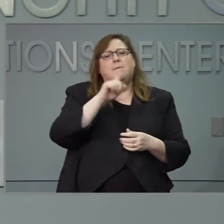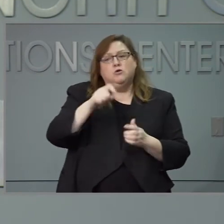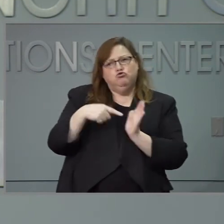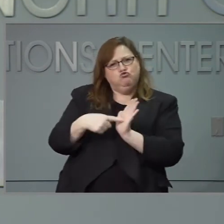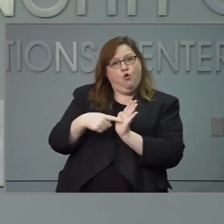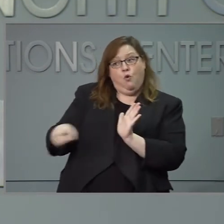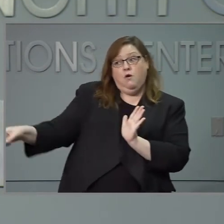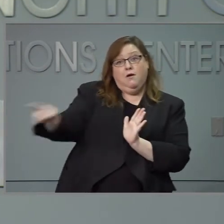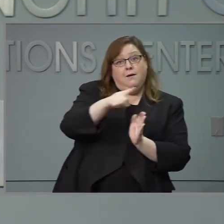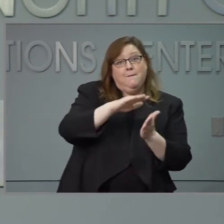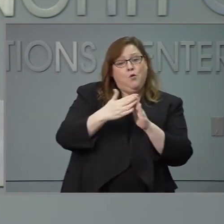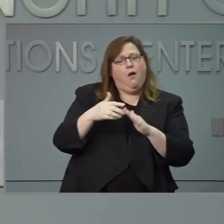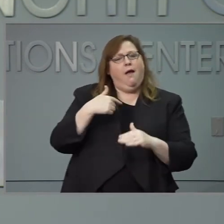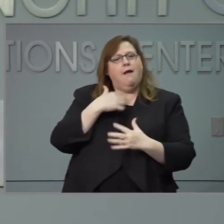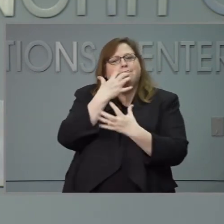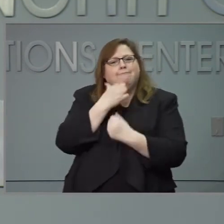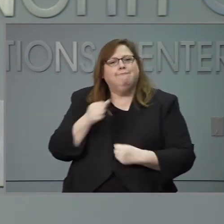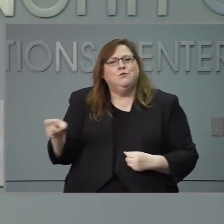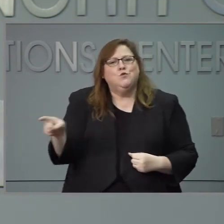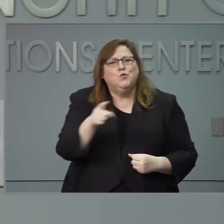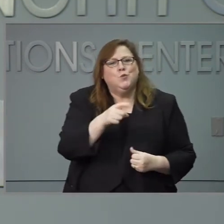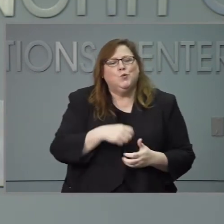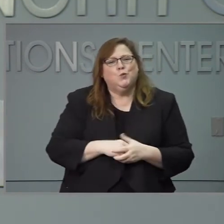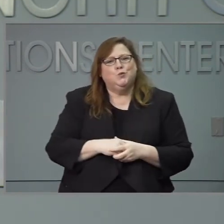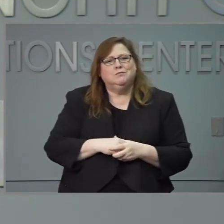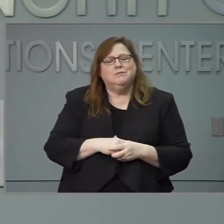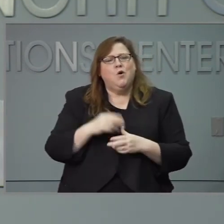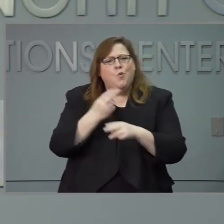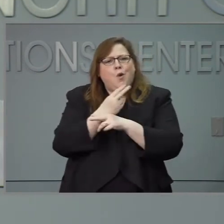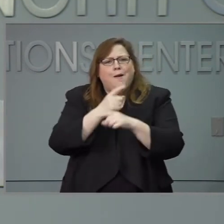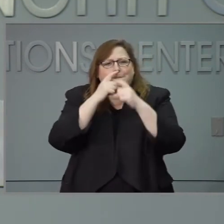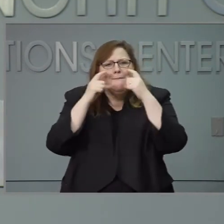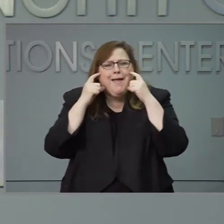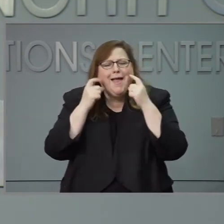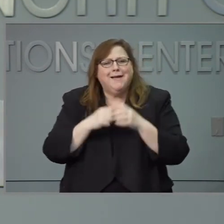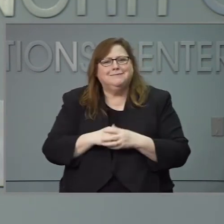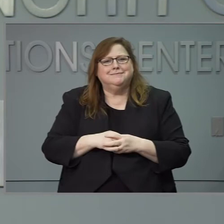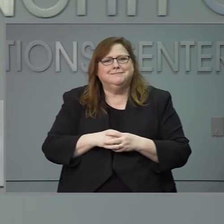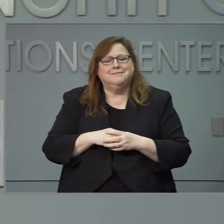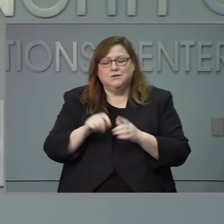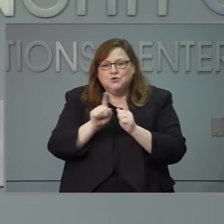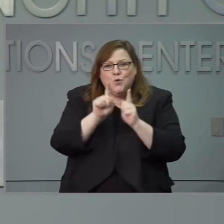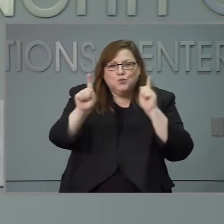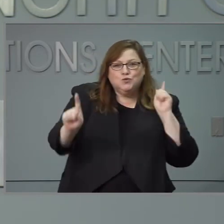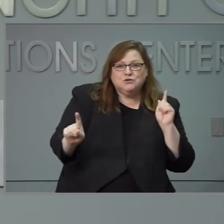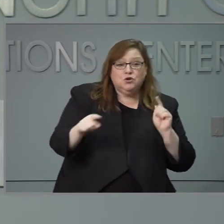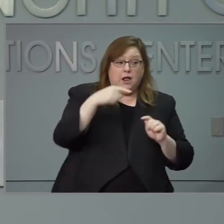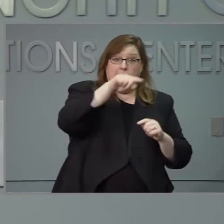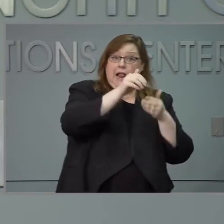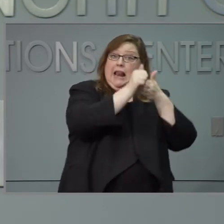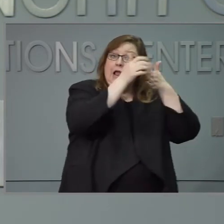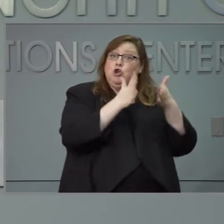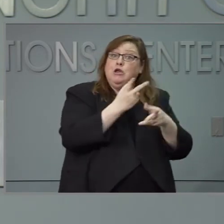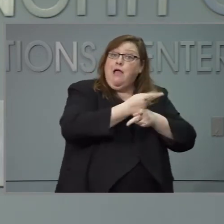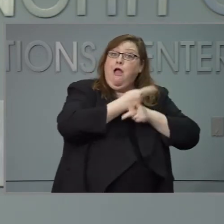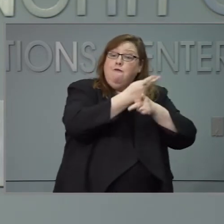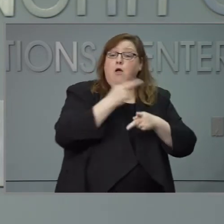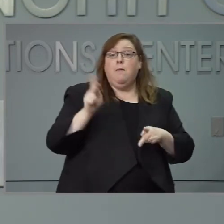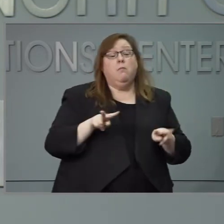ESPECIFÍCALO QUE HAS ESTADO HACIENDO Y ES MUY DIFÍCIL TENER RECORTES DE IMPUESTOS, MUCHAS CORPORACIONES GRANDES SE